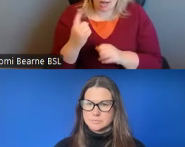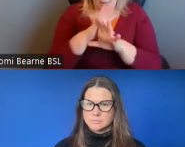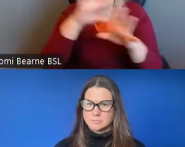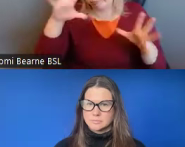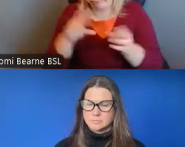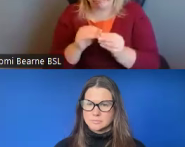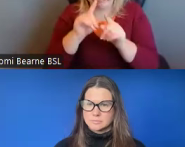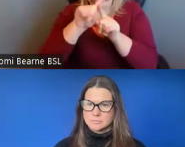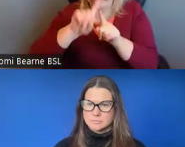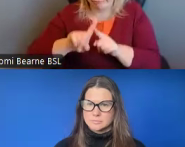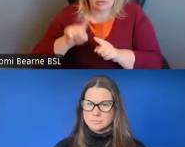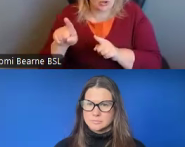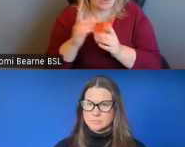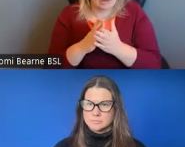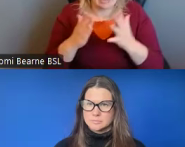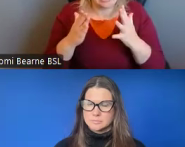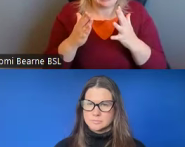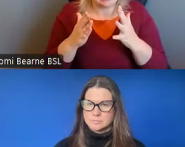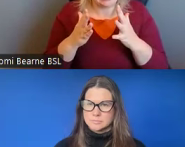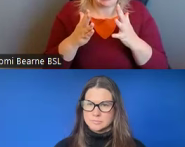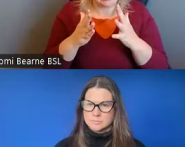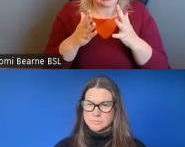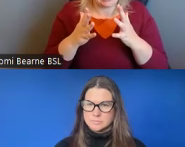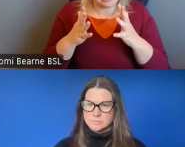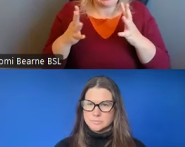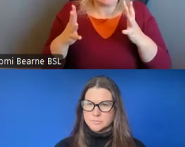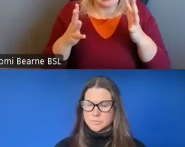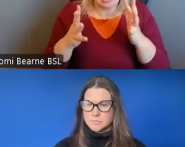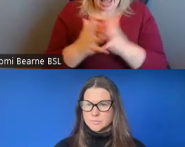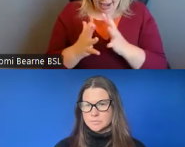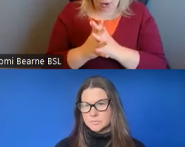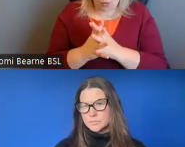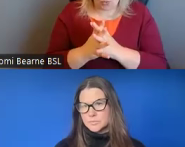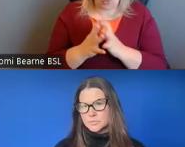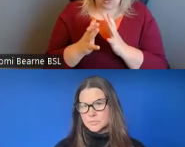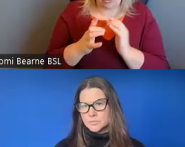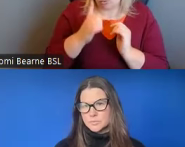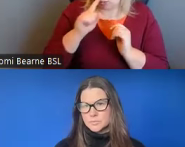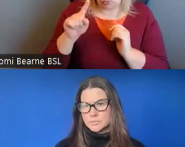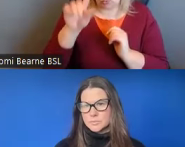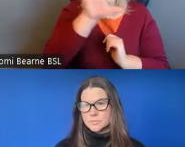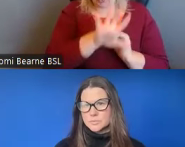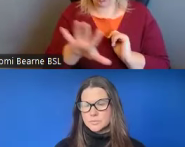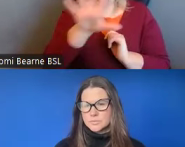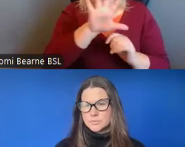It's how you can review that and put a process in place to map it